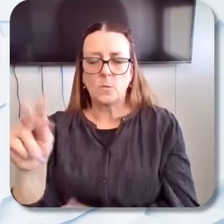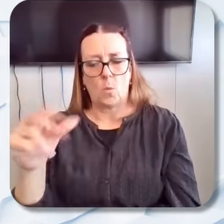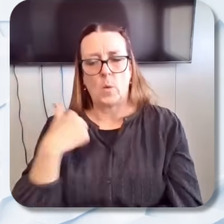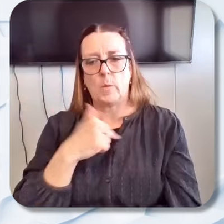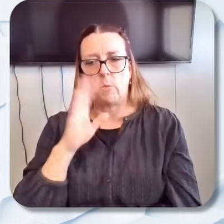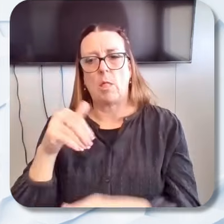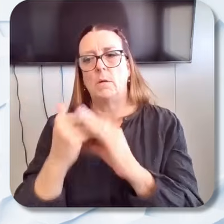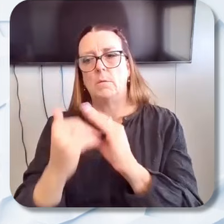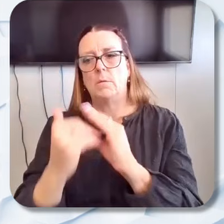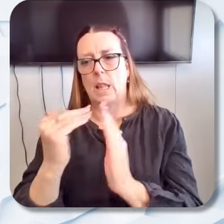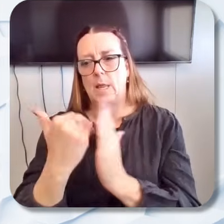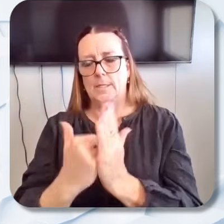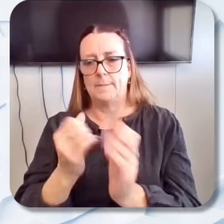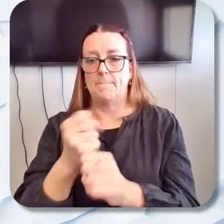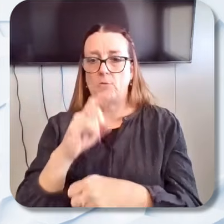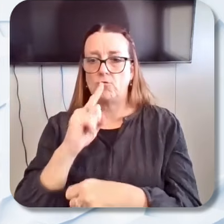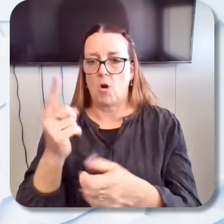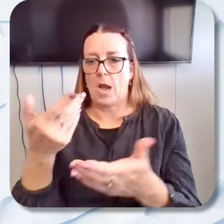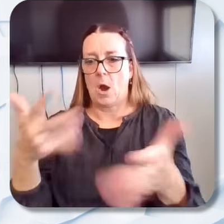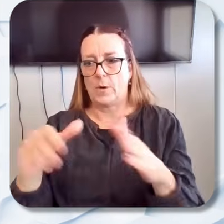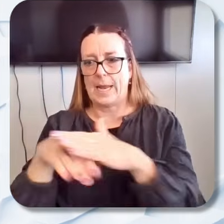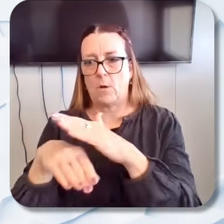we will make sure that they were enrolled in your LEA. Did you have something?